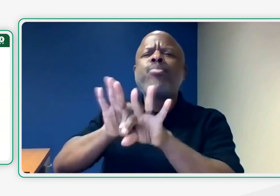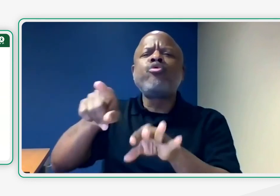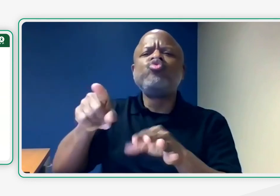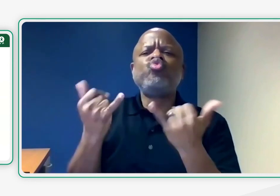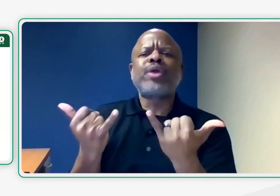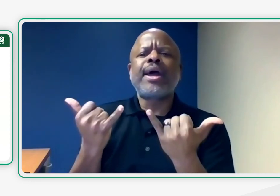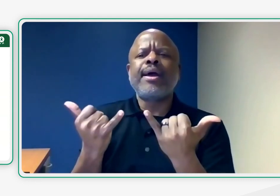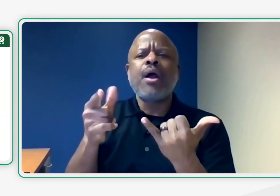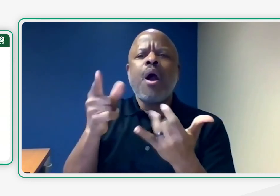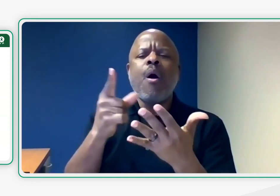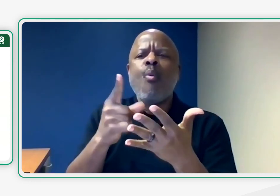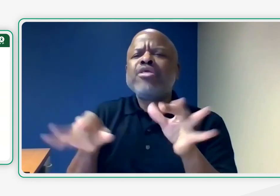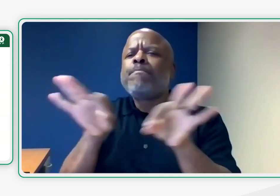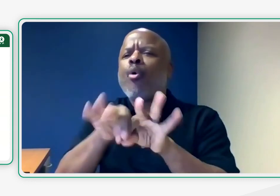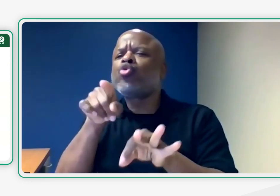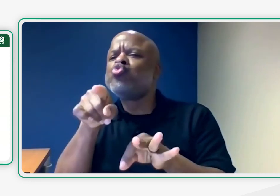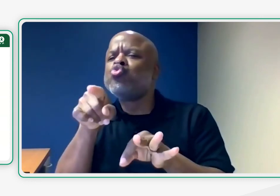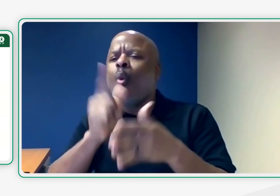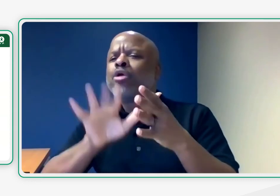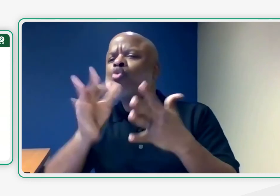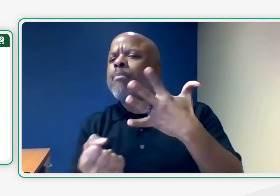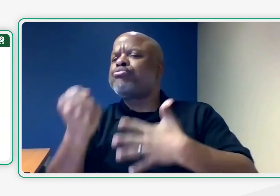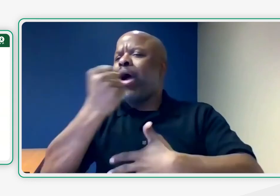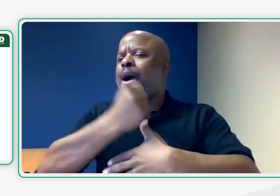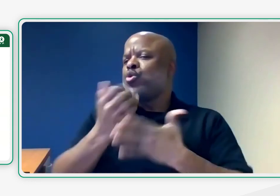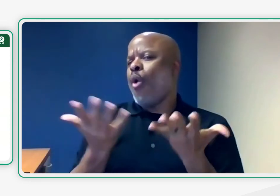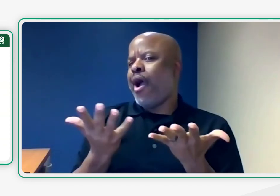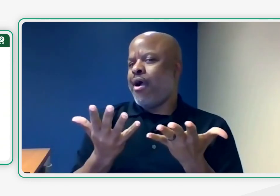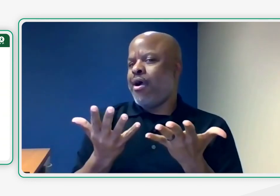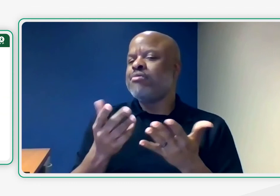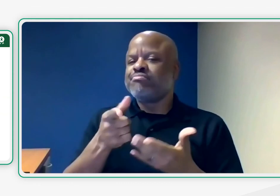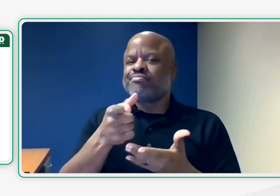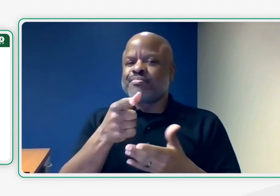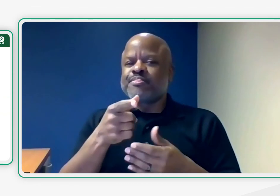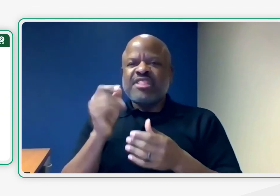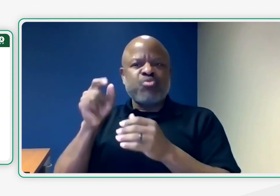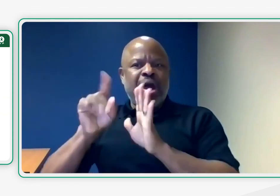again the pandemic teaches us what is valuable in your life right now – what is important to you